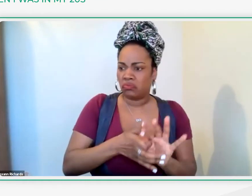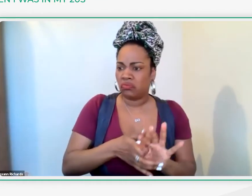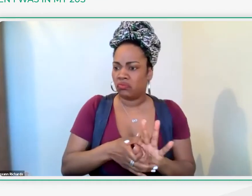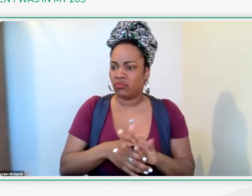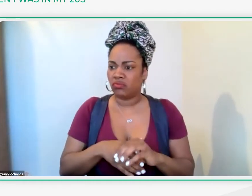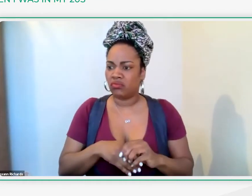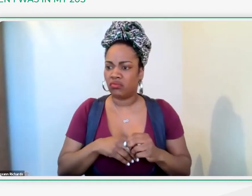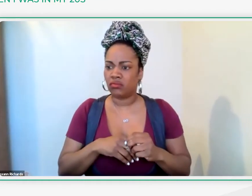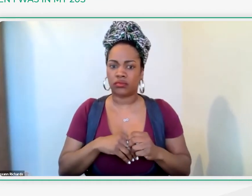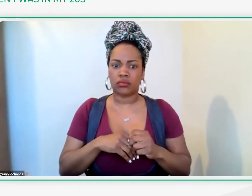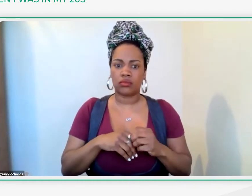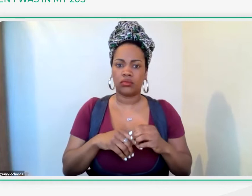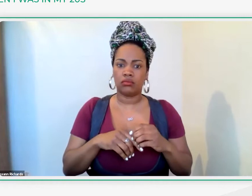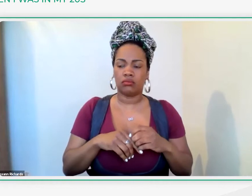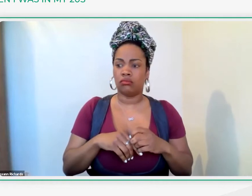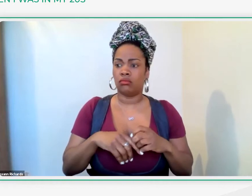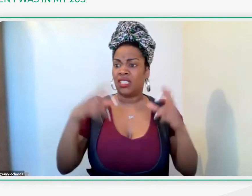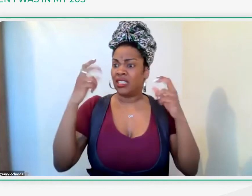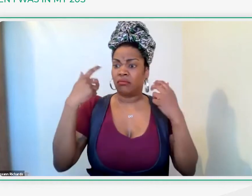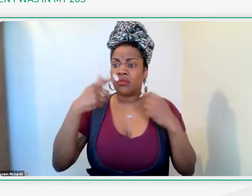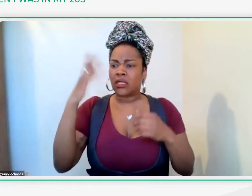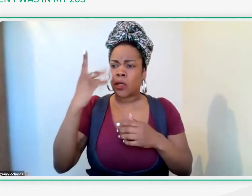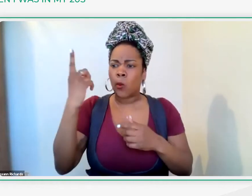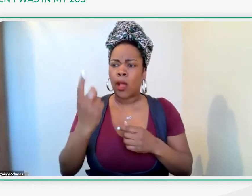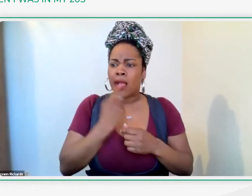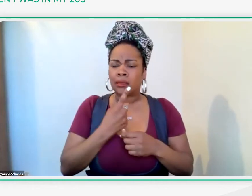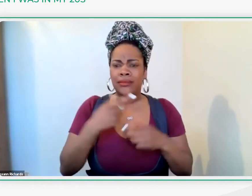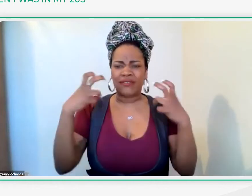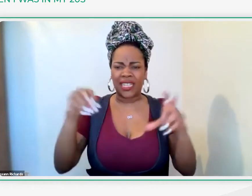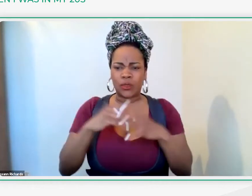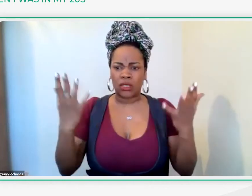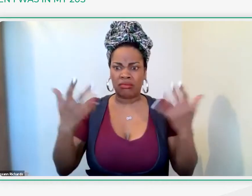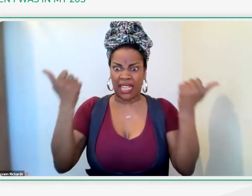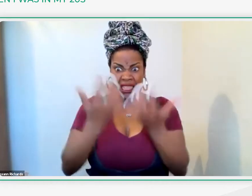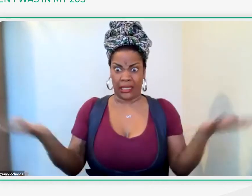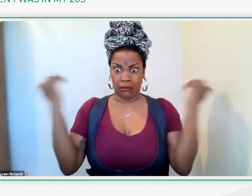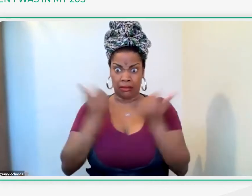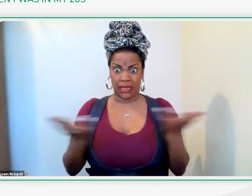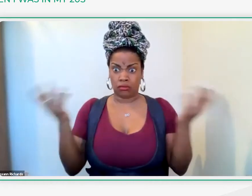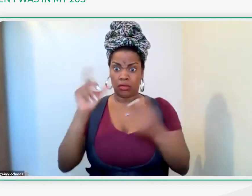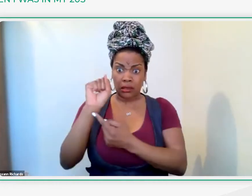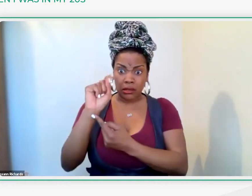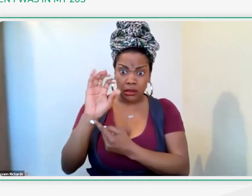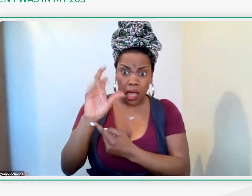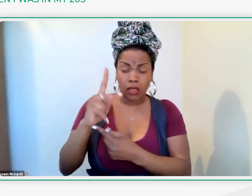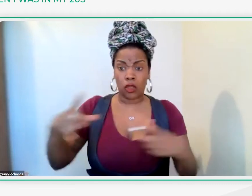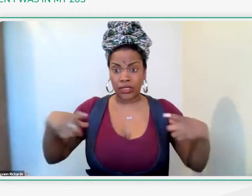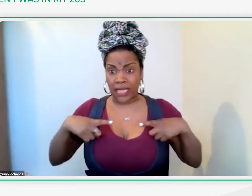What did you all pick for best age of investing? And someone asked, “Investing in what?”